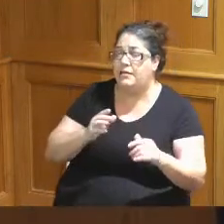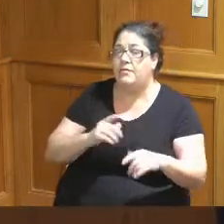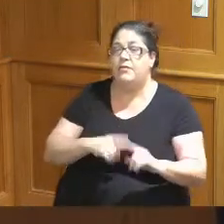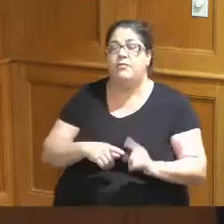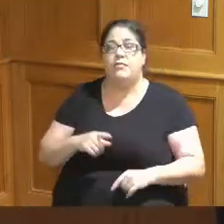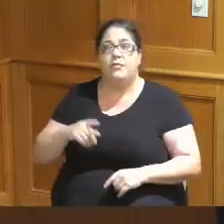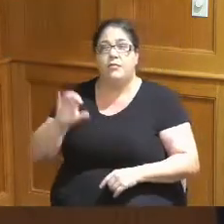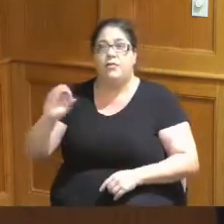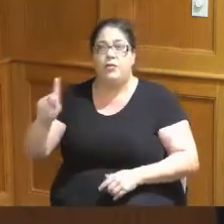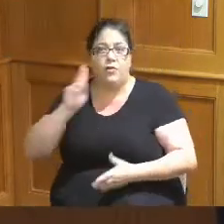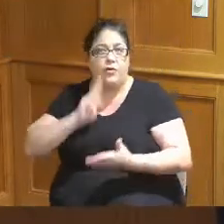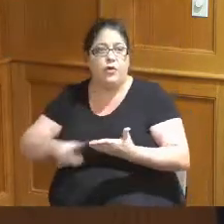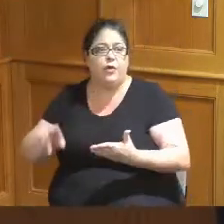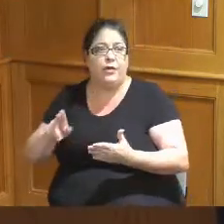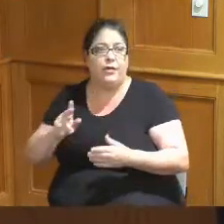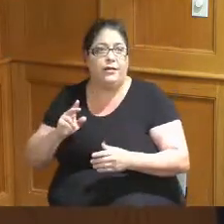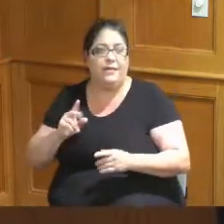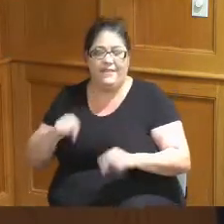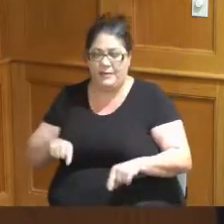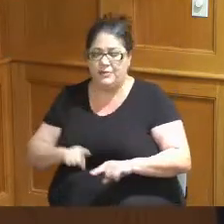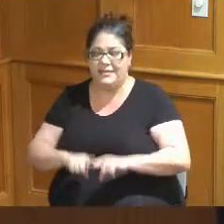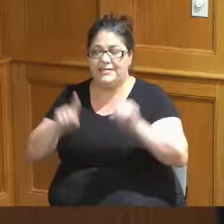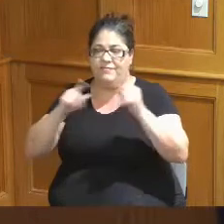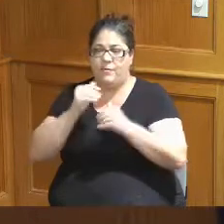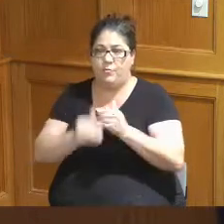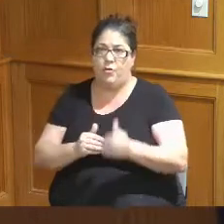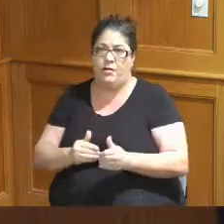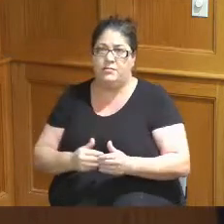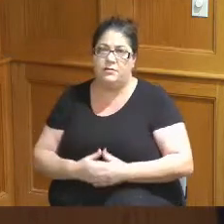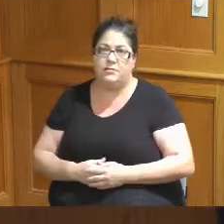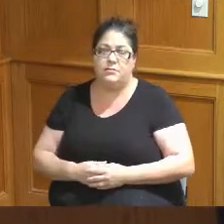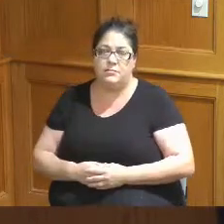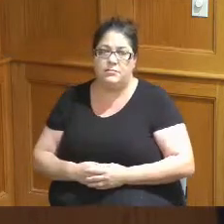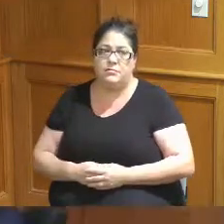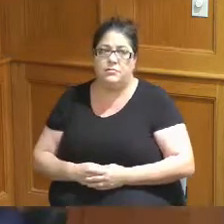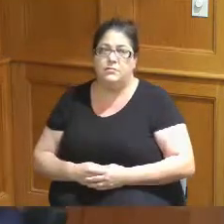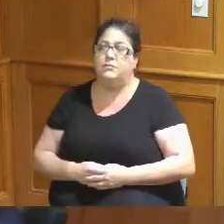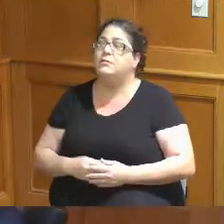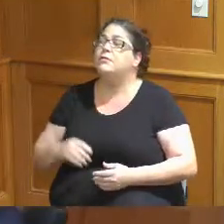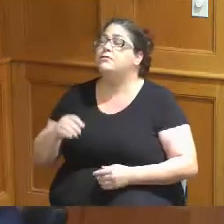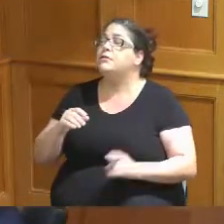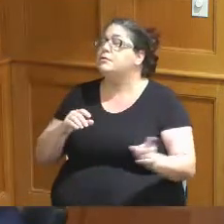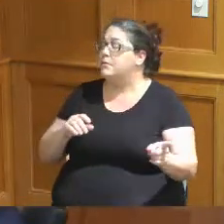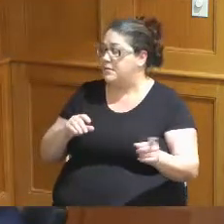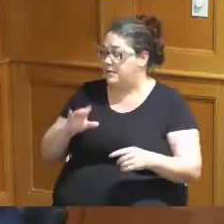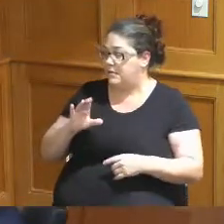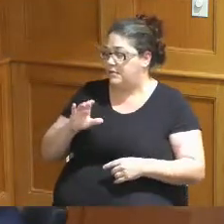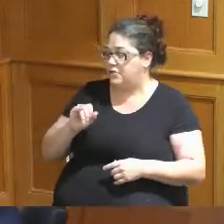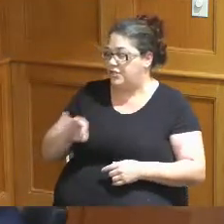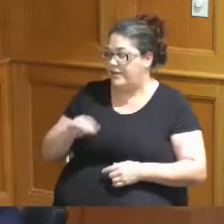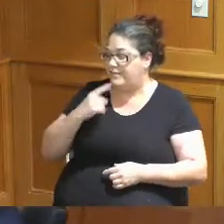unlike this was a different process the sports facility was included in the budget the facilities